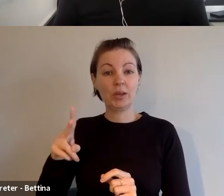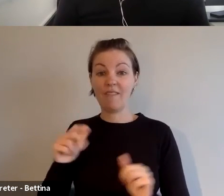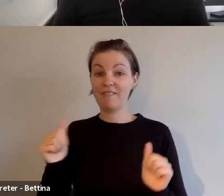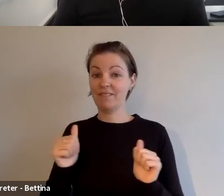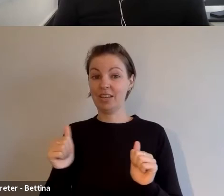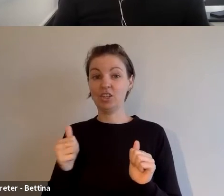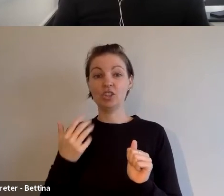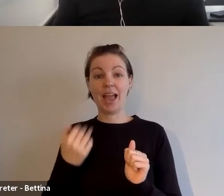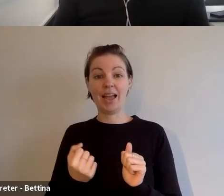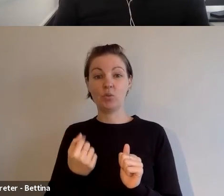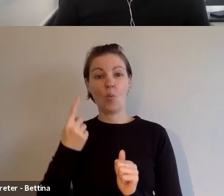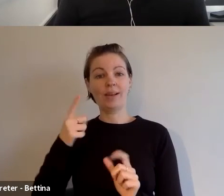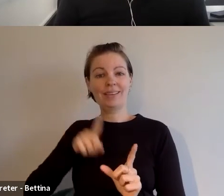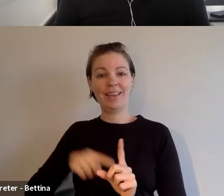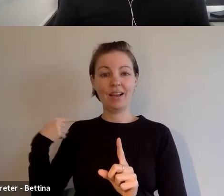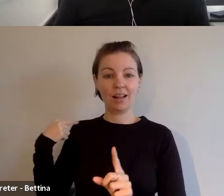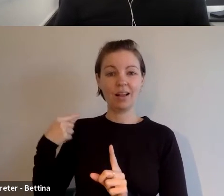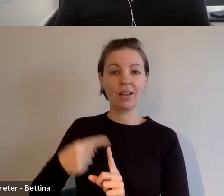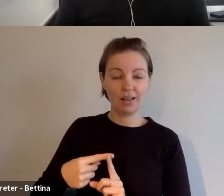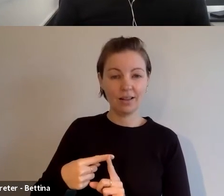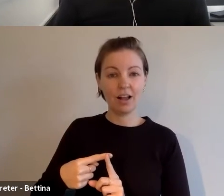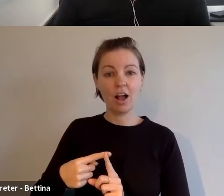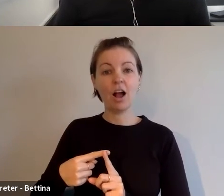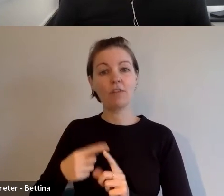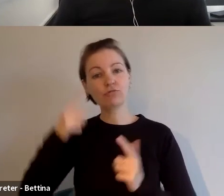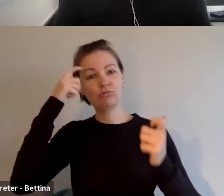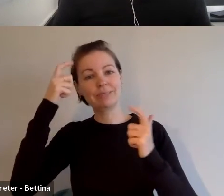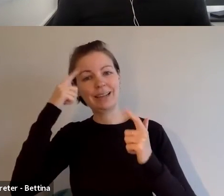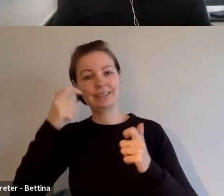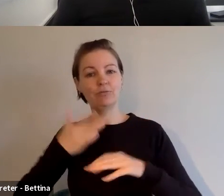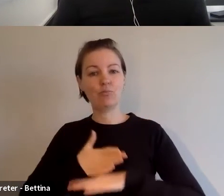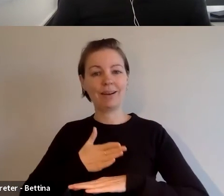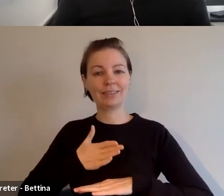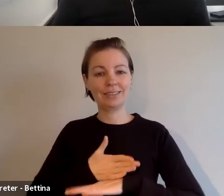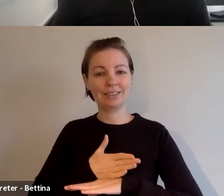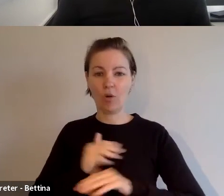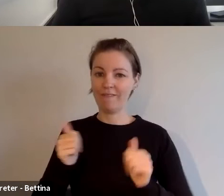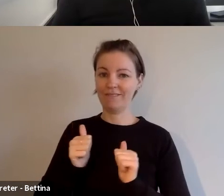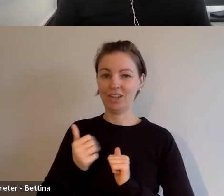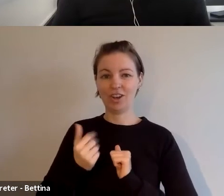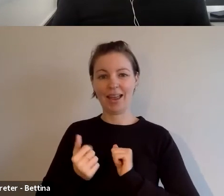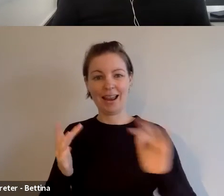In the collaborative network I had built up amongst my academic colleagues meant we were able to support each